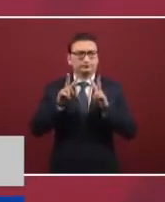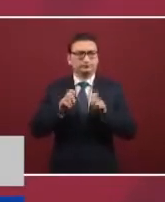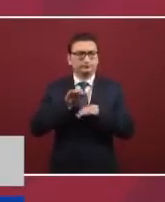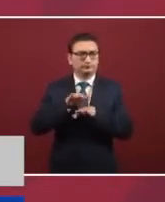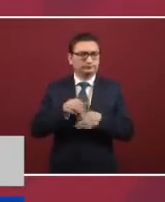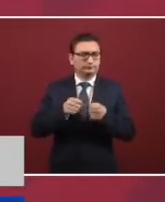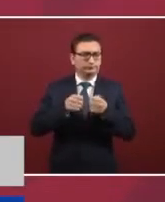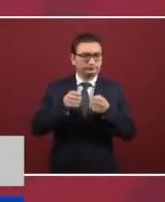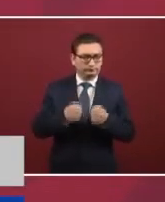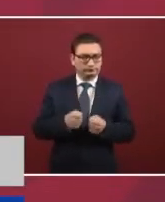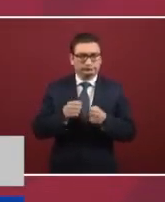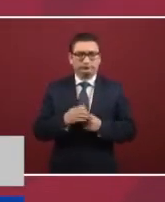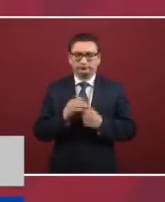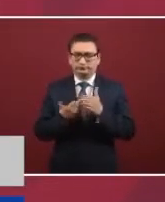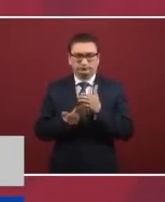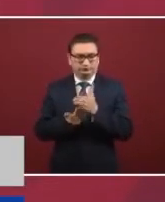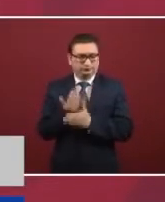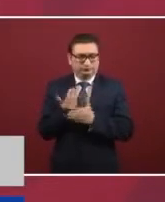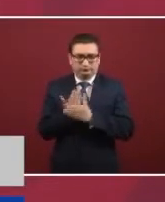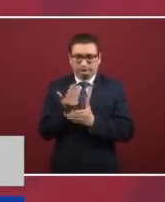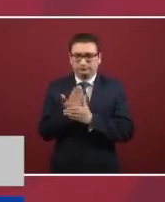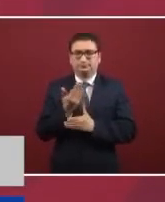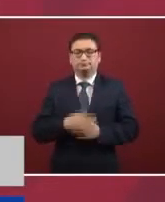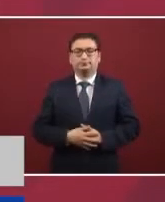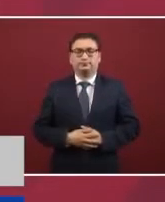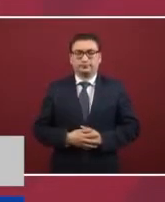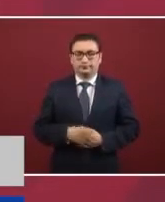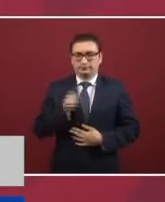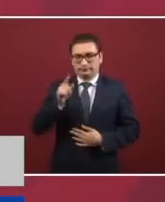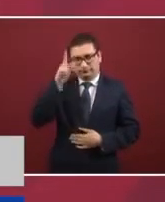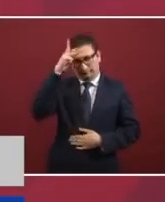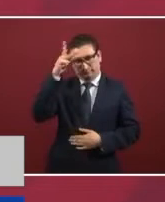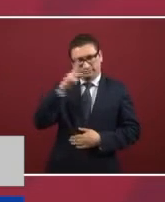Today the President informs that tomorrow the meeting of the Security Cabinet